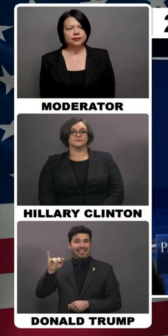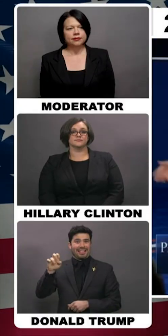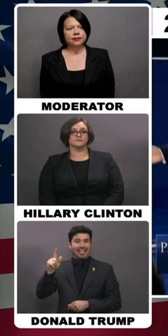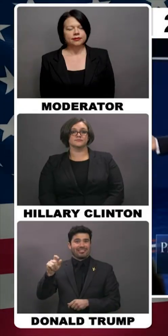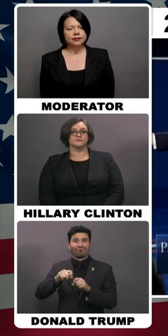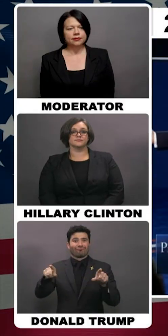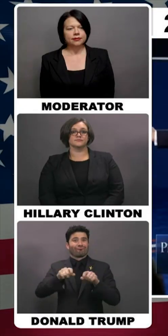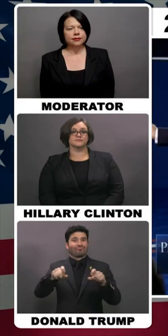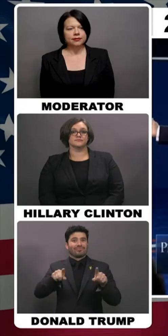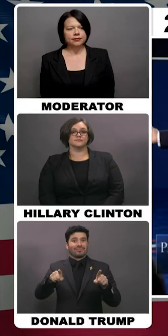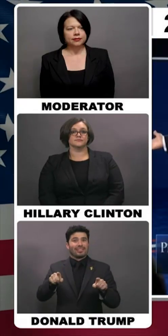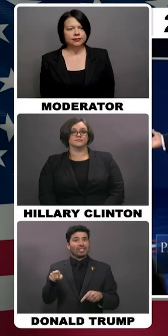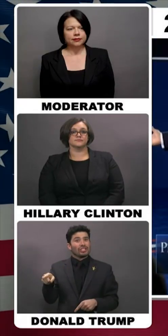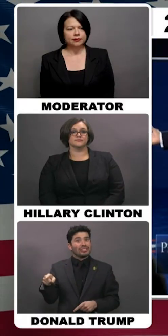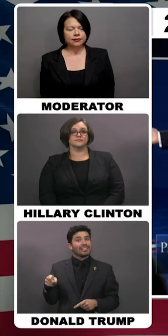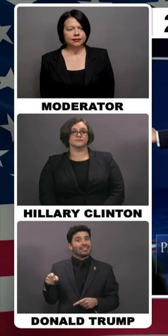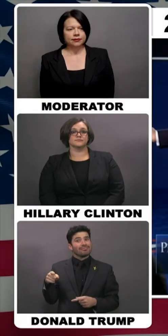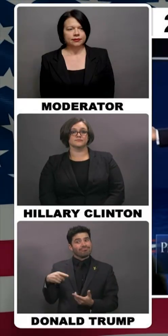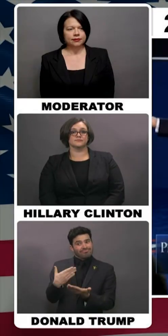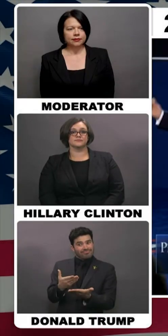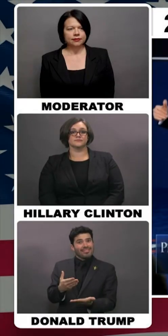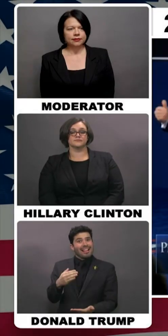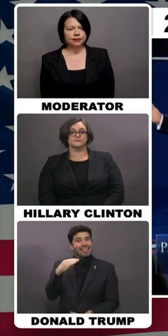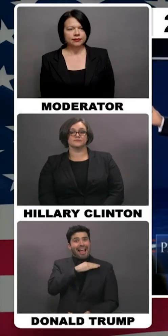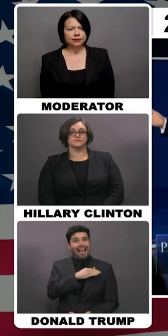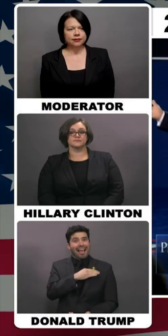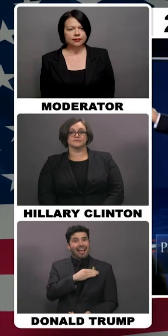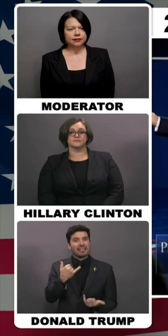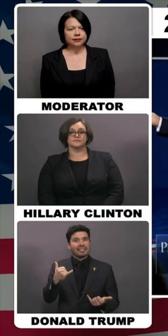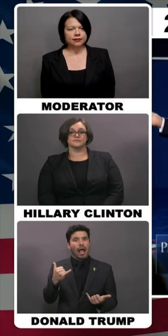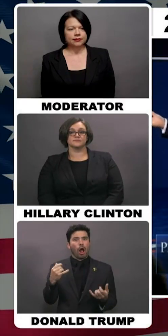Now she's blaming the lie on the late great Abraham Lincoln.